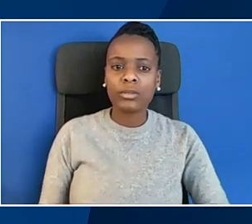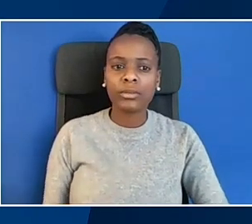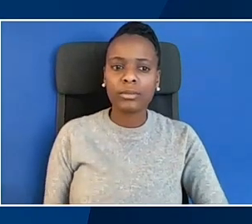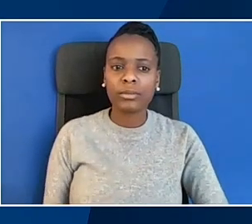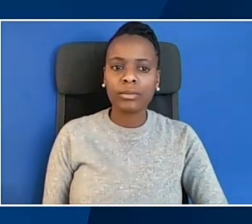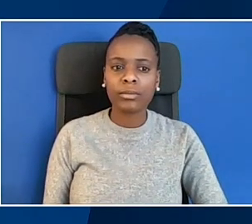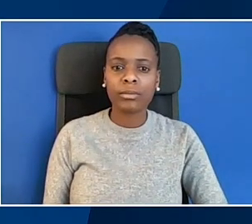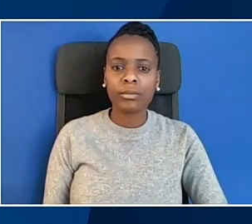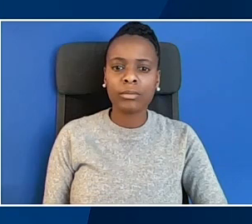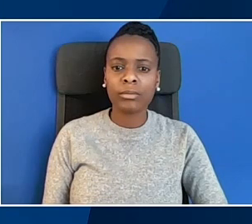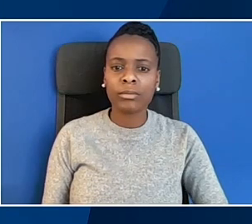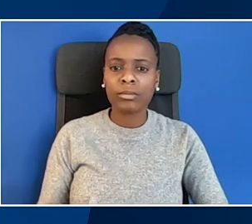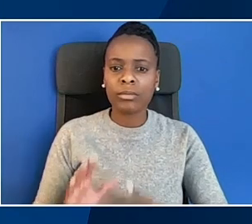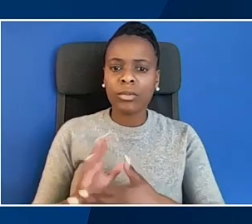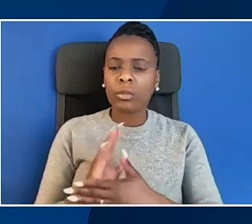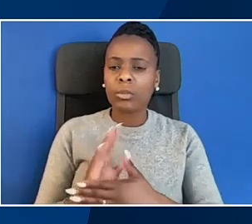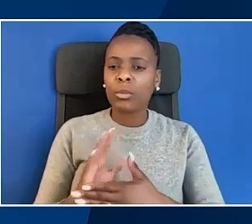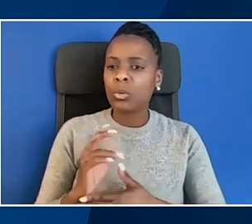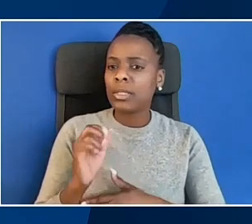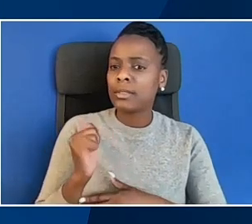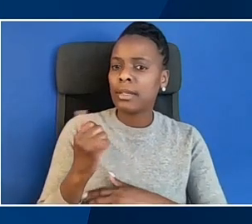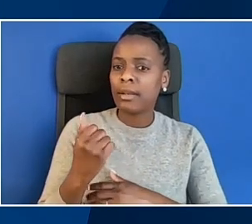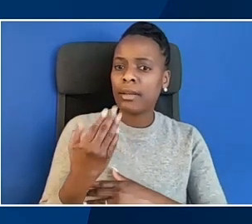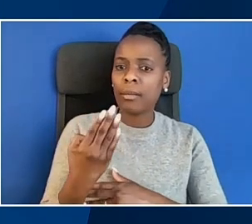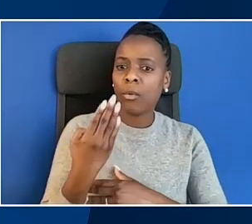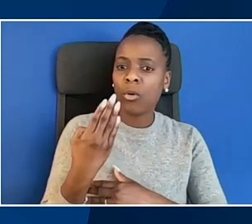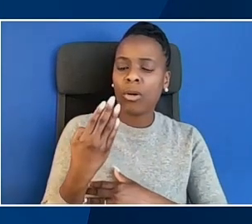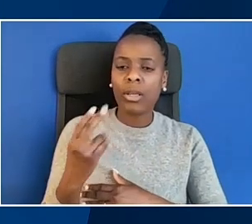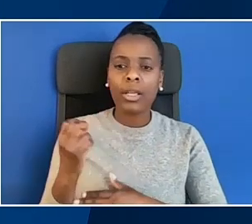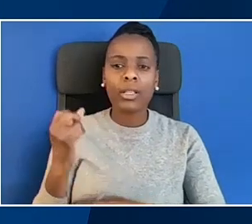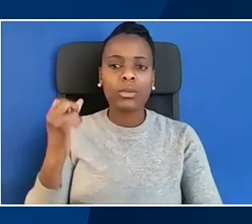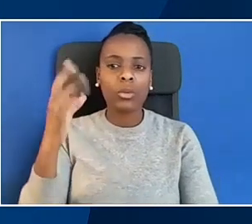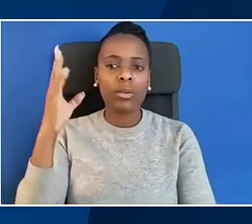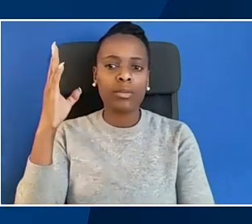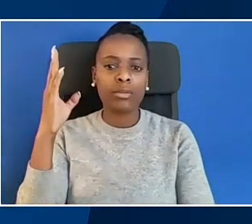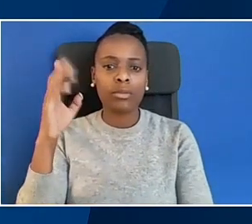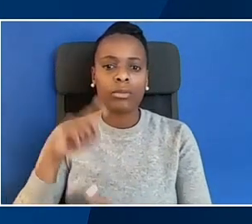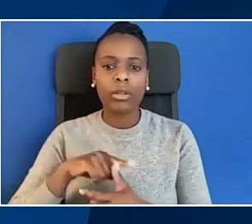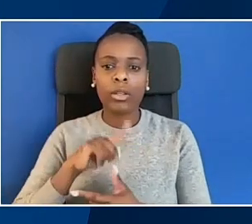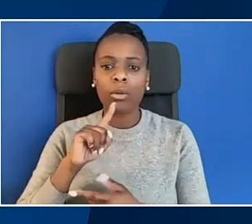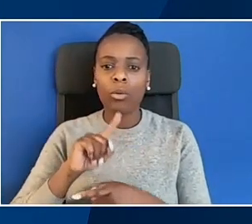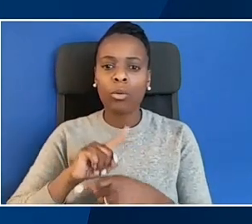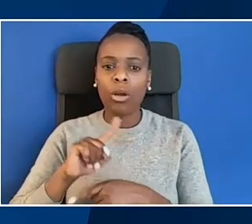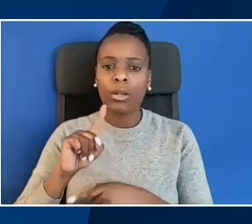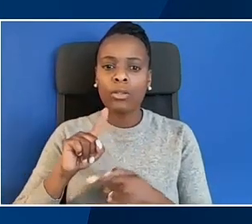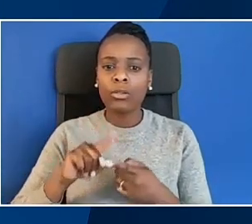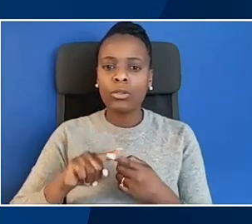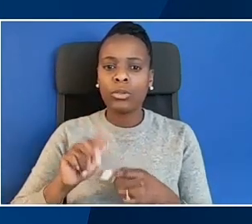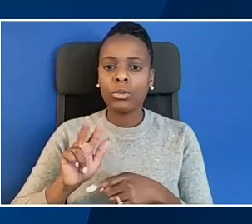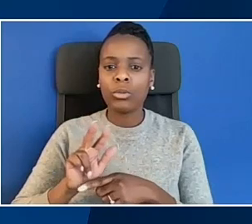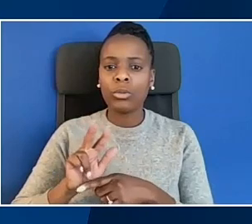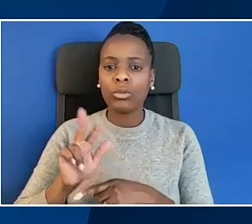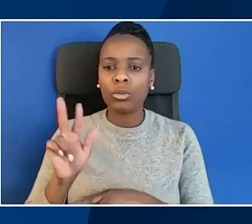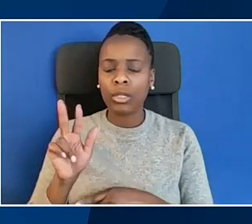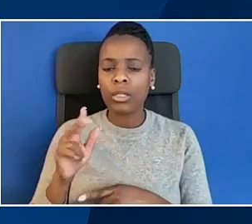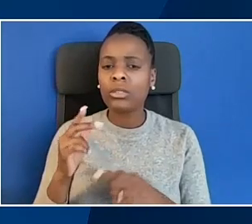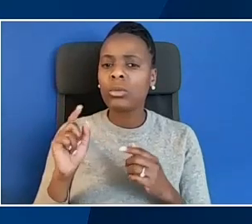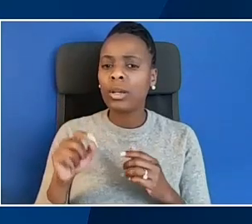and 3:30. And then 1:00 to . Okay. So, you know, I guess it would have to start before.